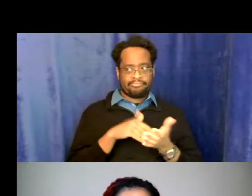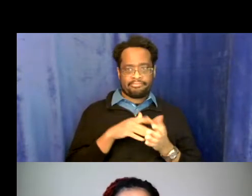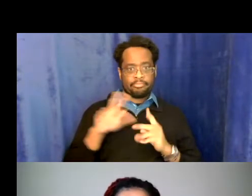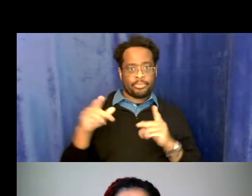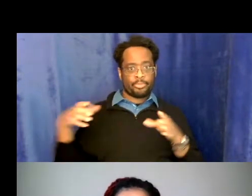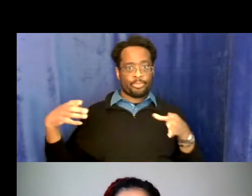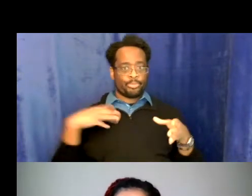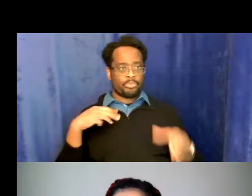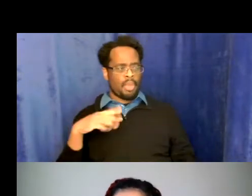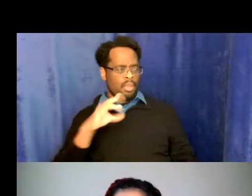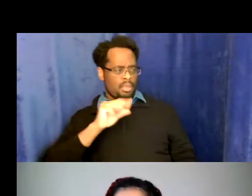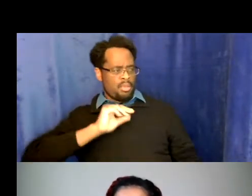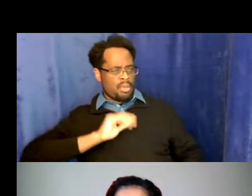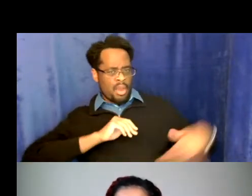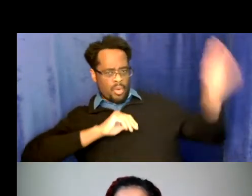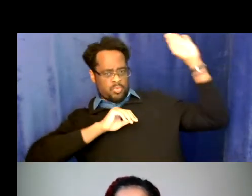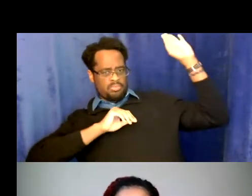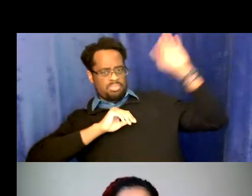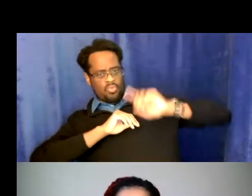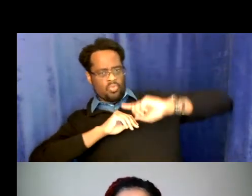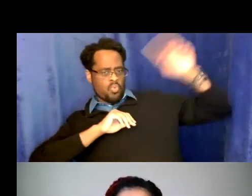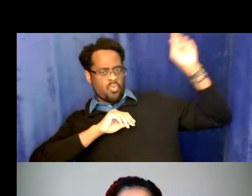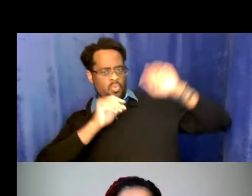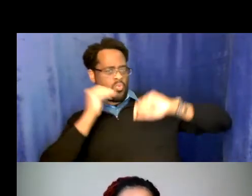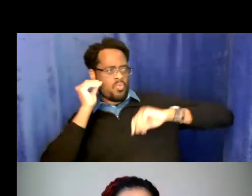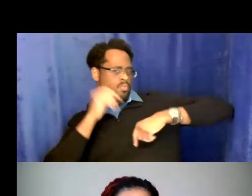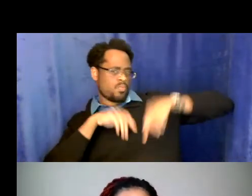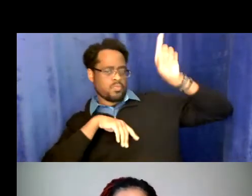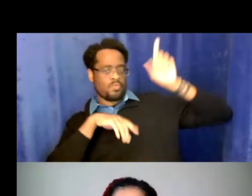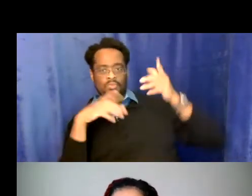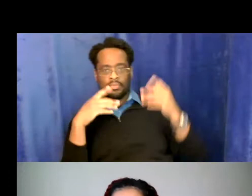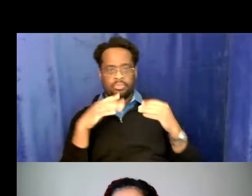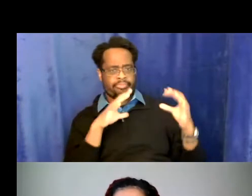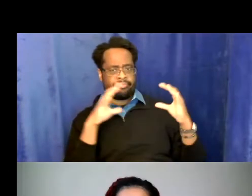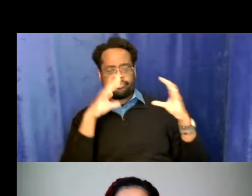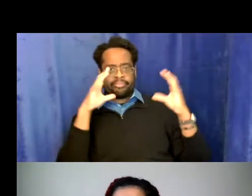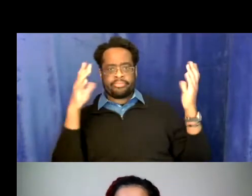these rights; that's pretty simple. But there's a huge group that felt, "no you need to go back home."